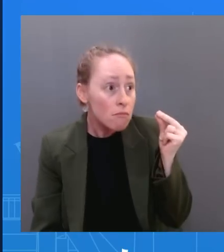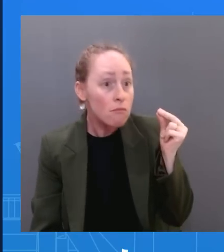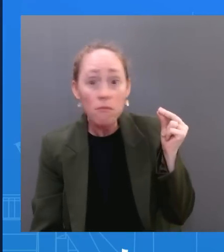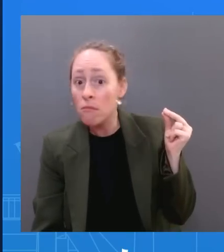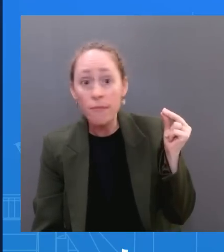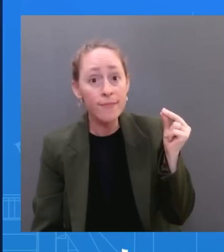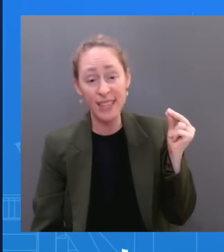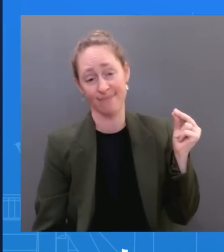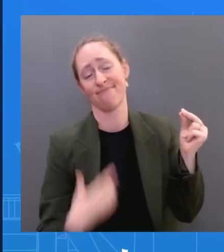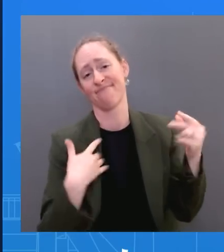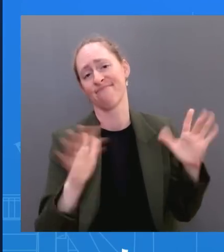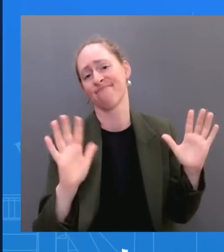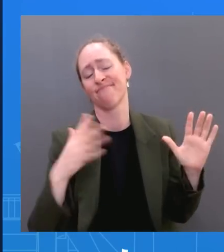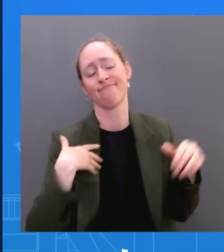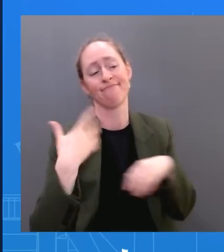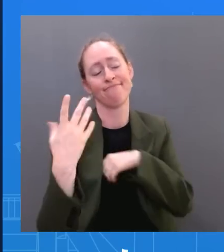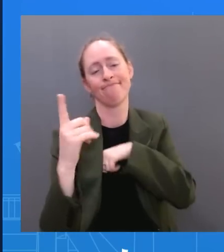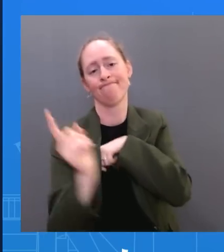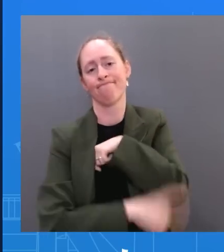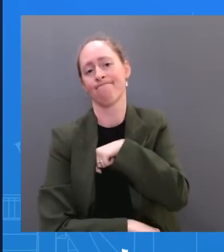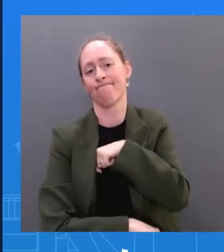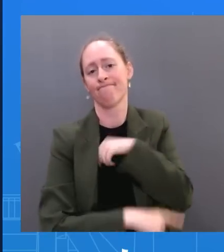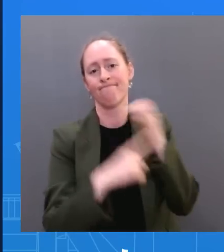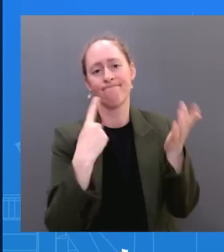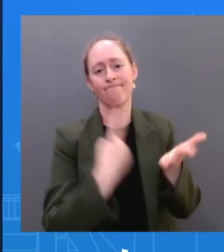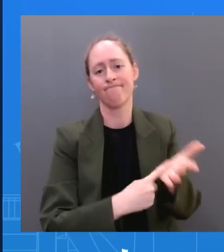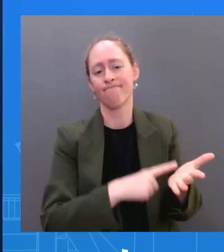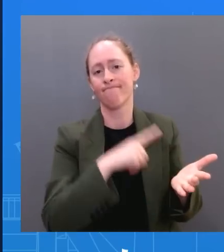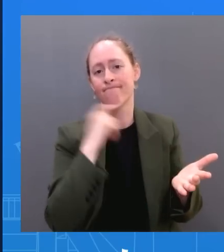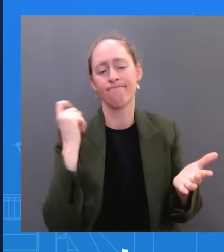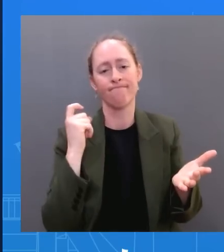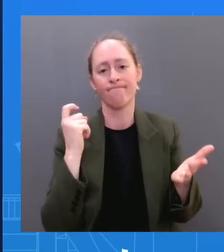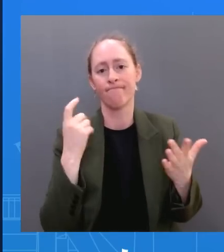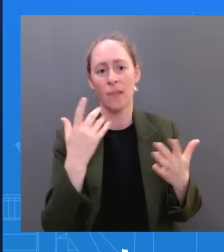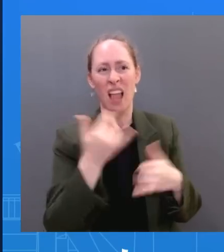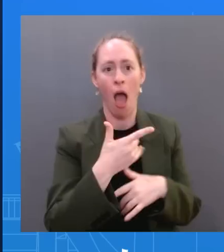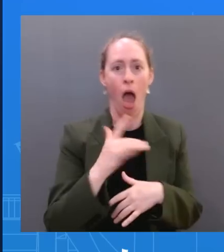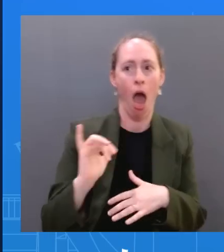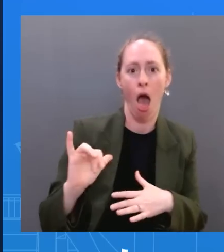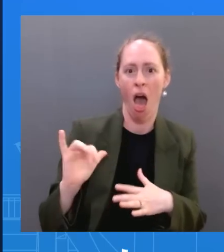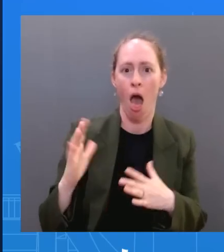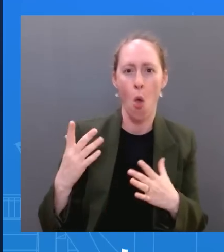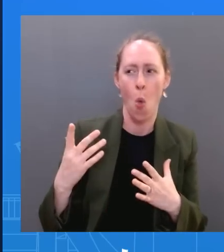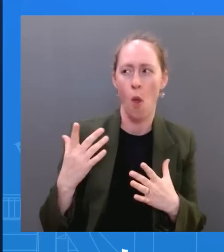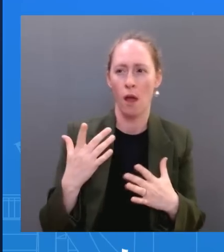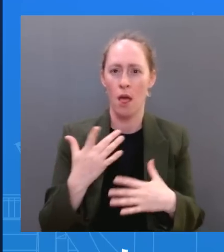to evade the existing sanctions regime. We are curbing their ability to smuggle oil, for example,